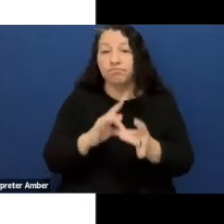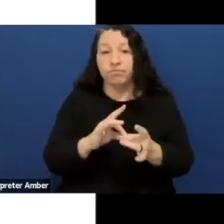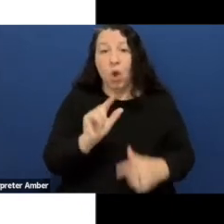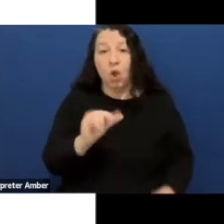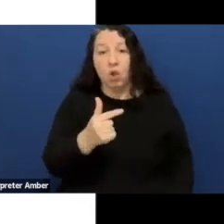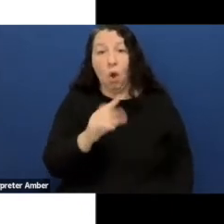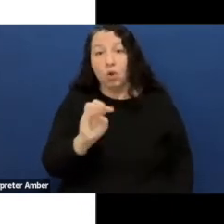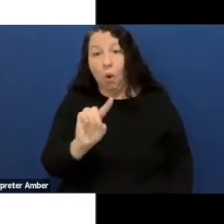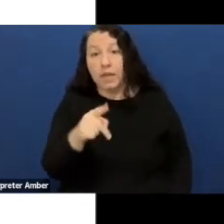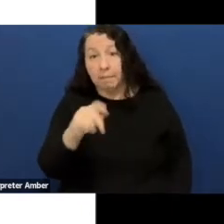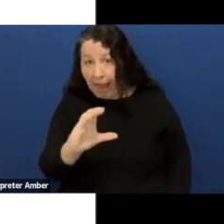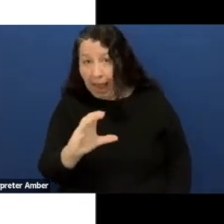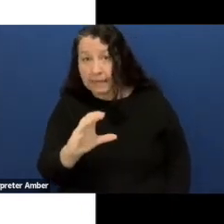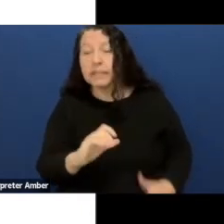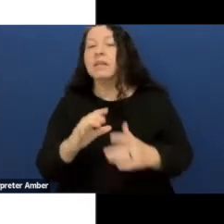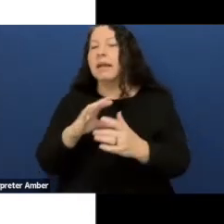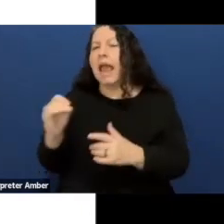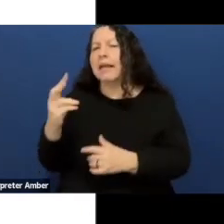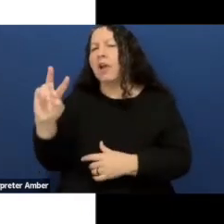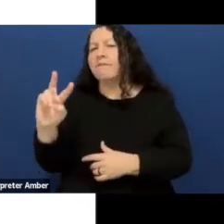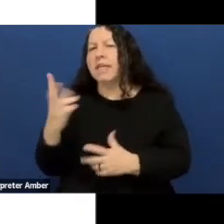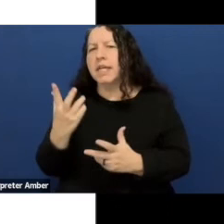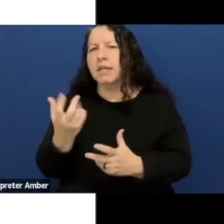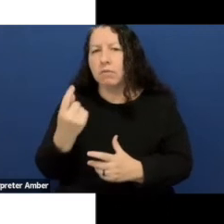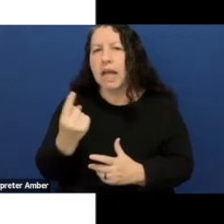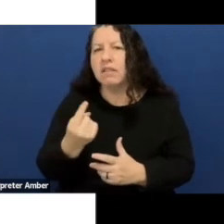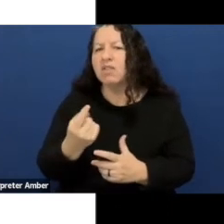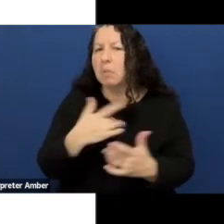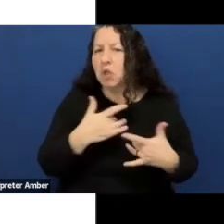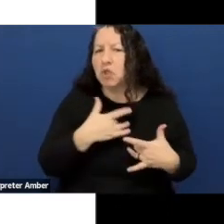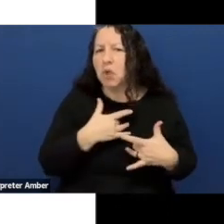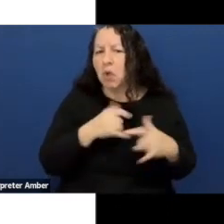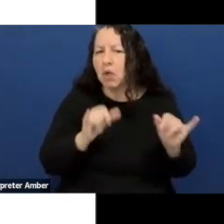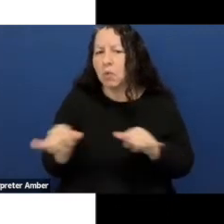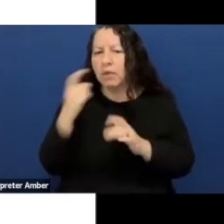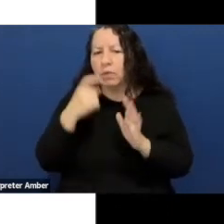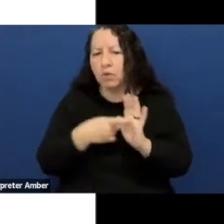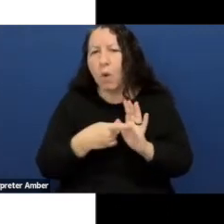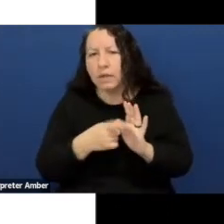So there are huge efforts to try to parse this out now. What about Long COVID and HIV?